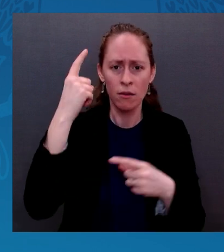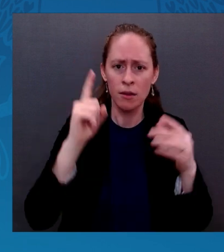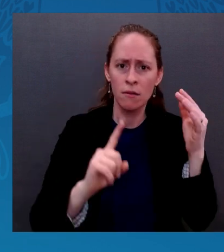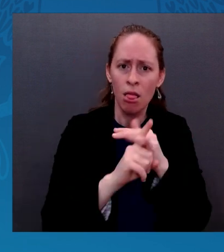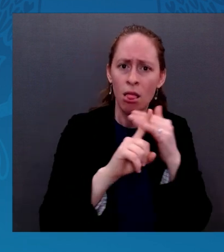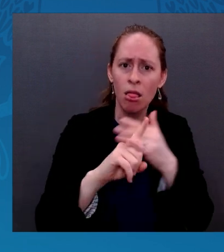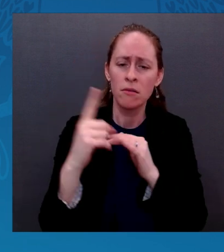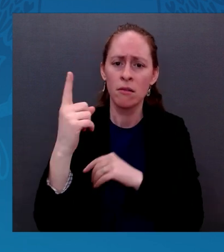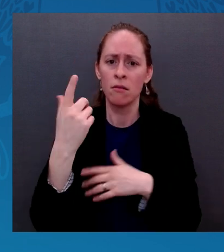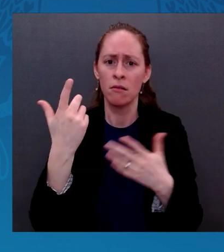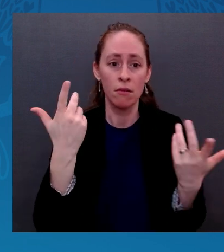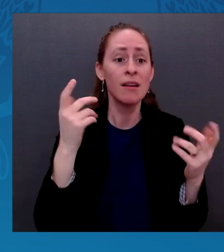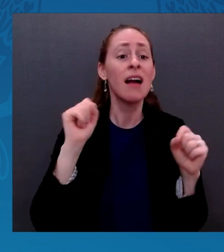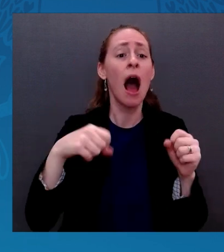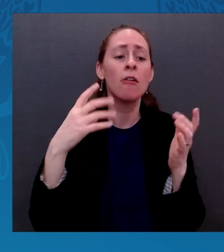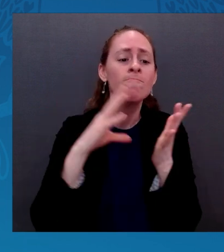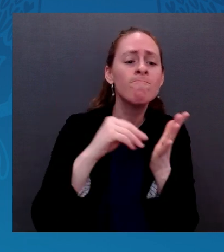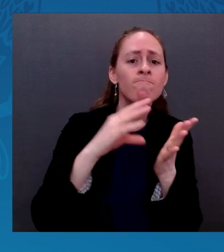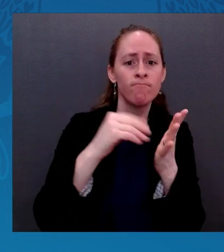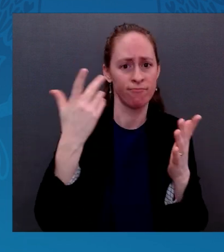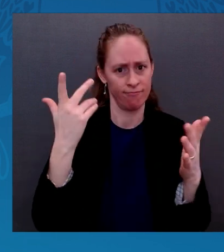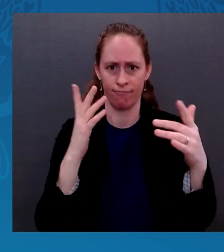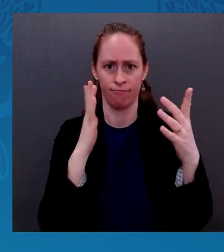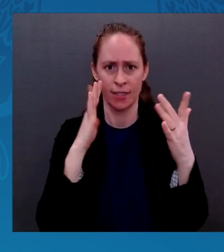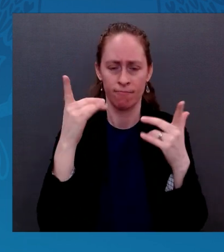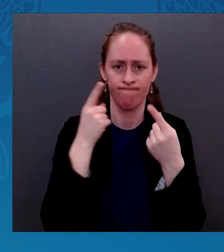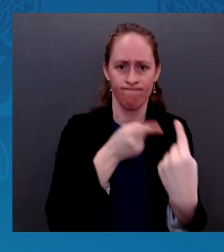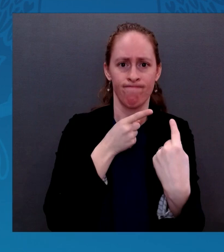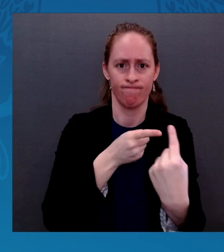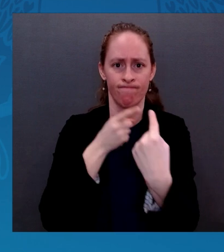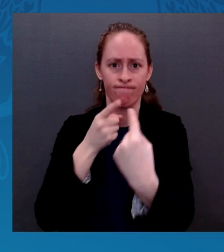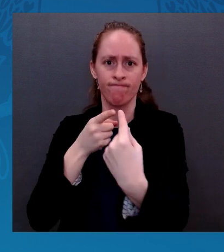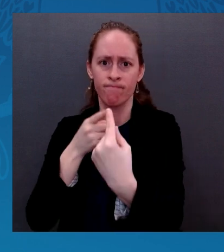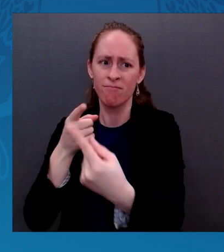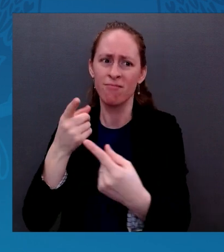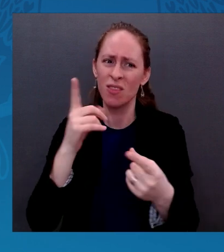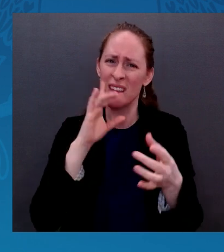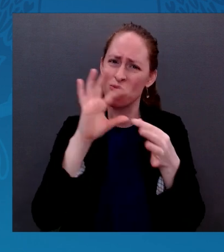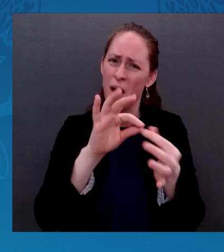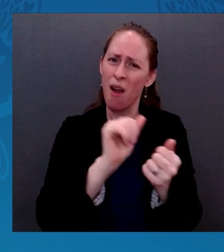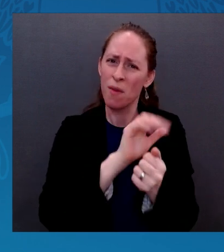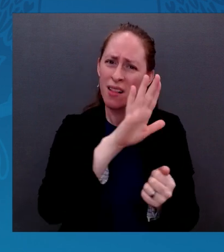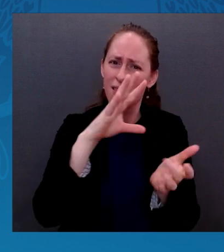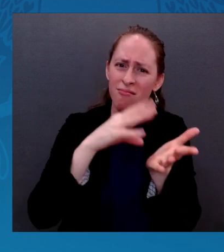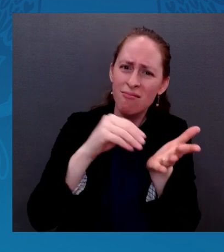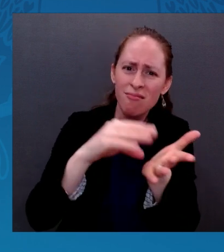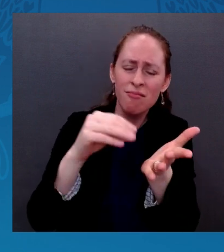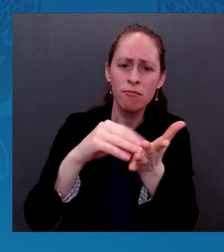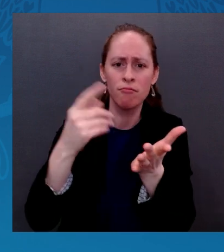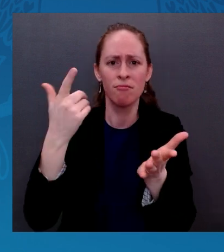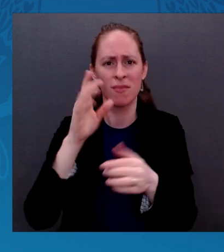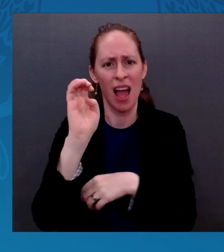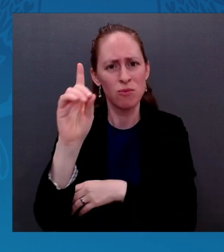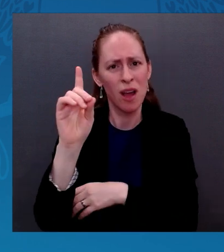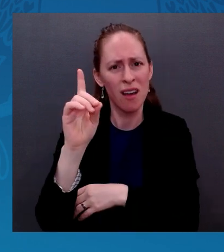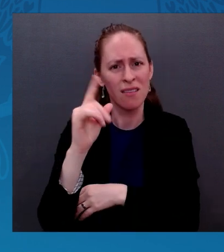It is an issue of whether we are willing to invest in our future in terms of investing in our communities.